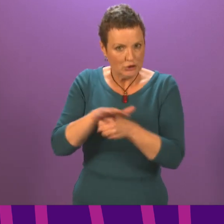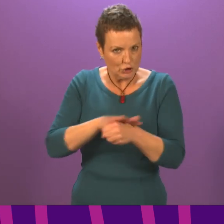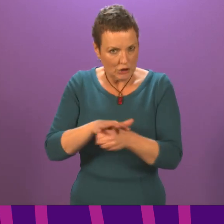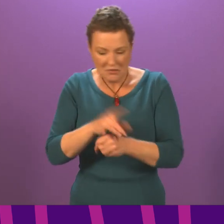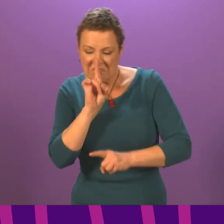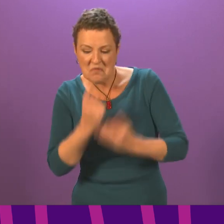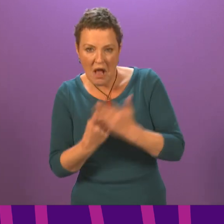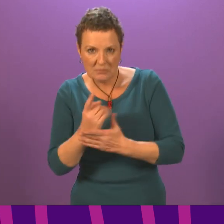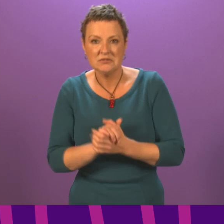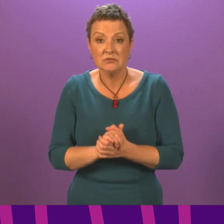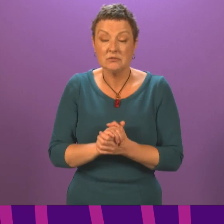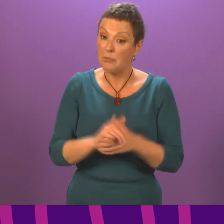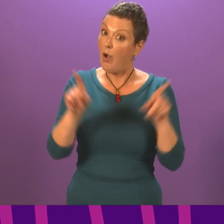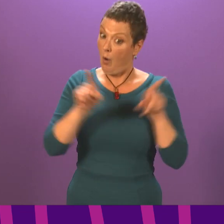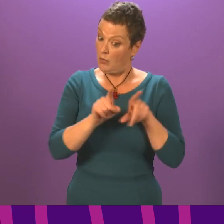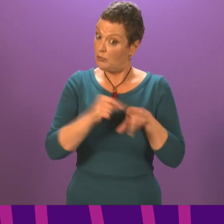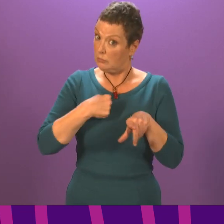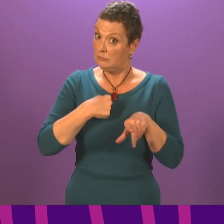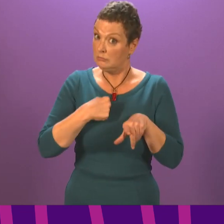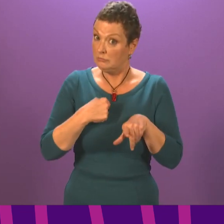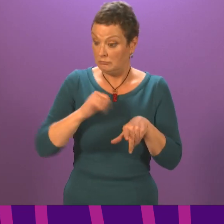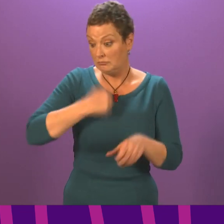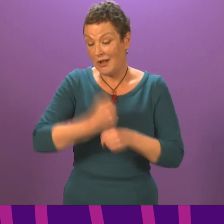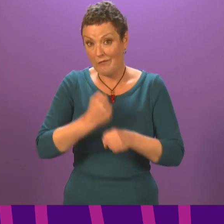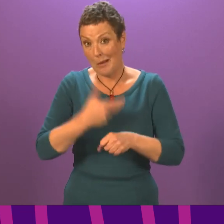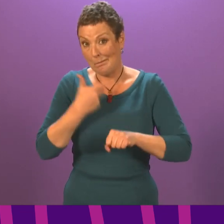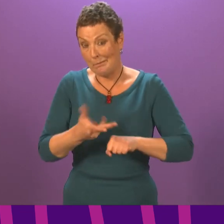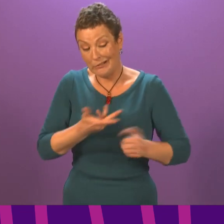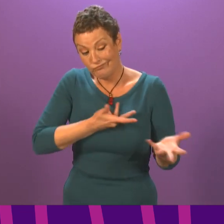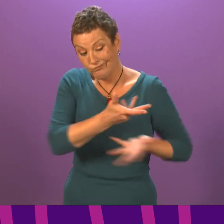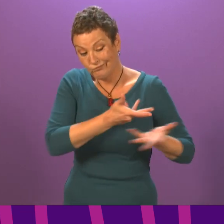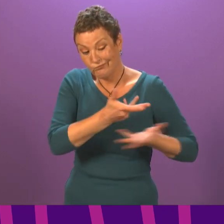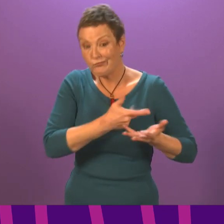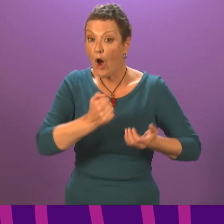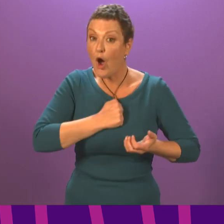In addition, we have been in dialogue with our commercial airports on their proposals